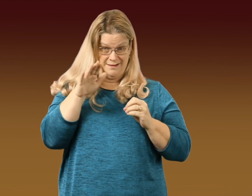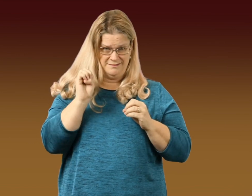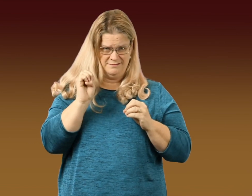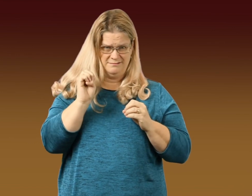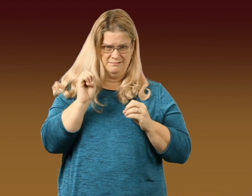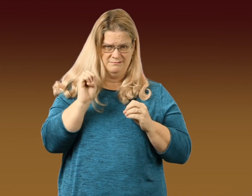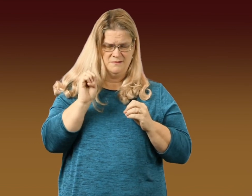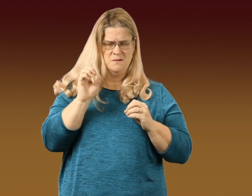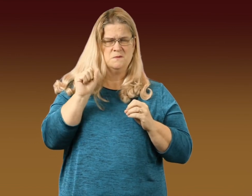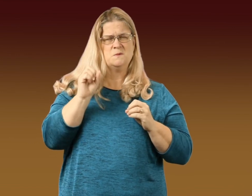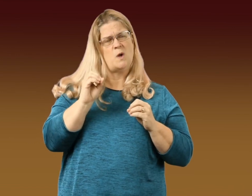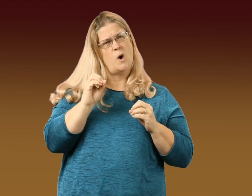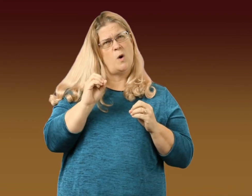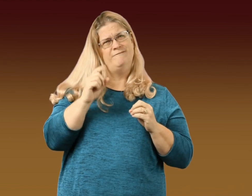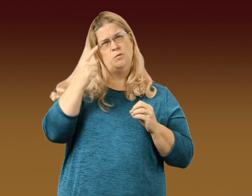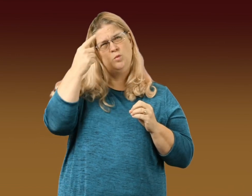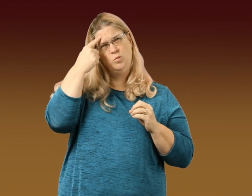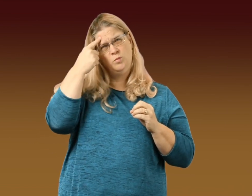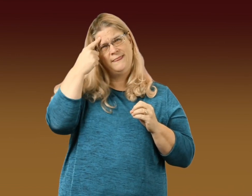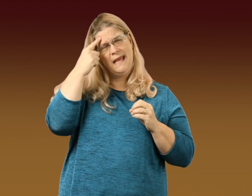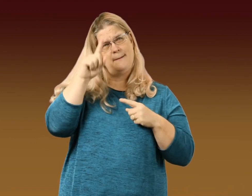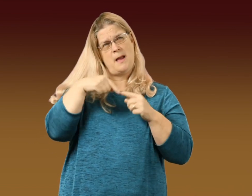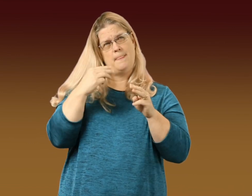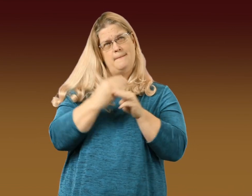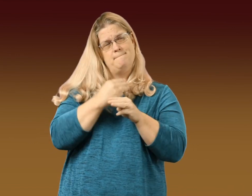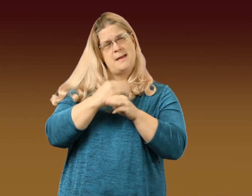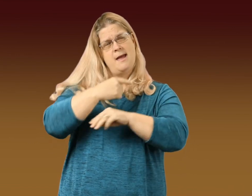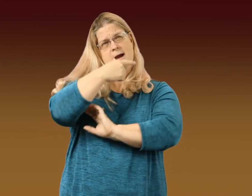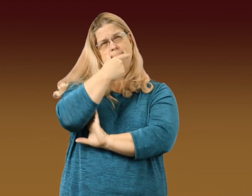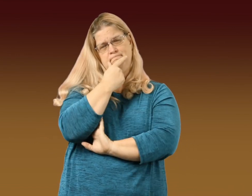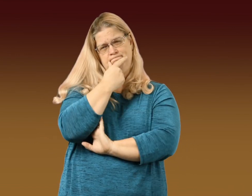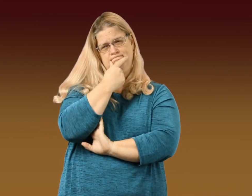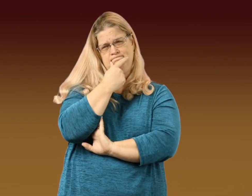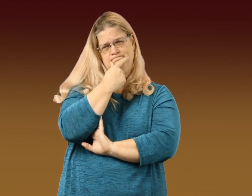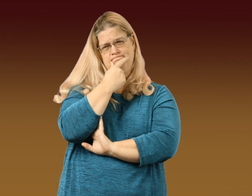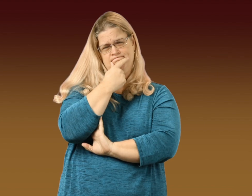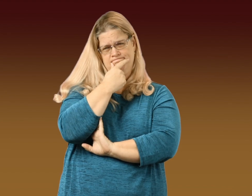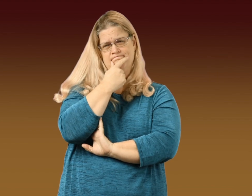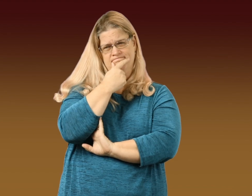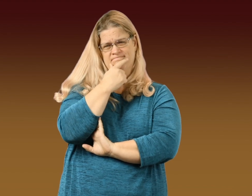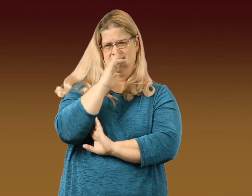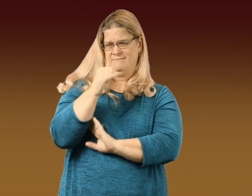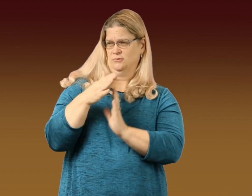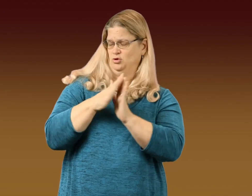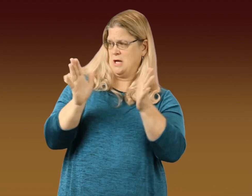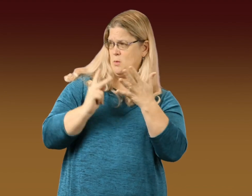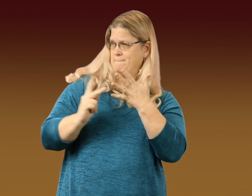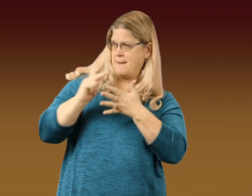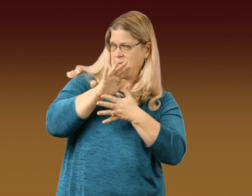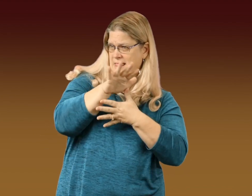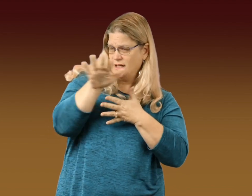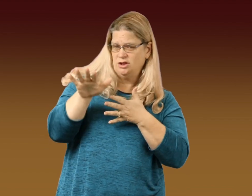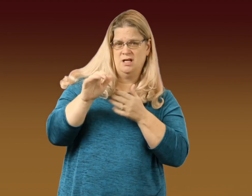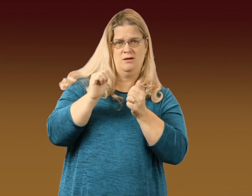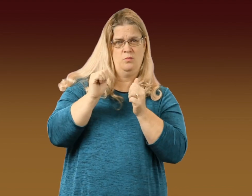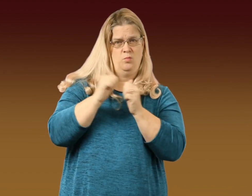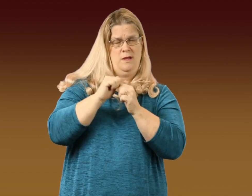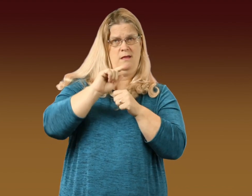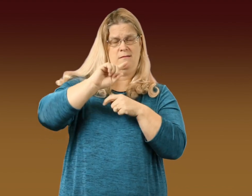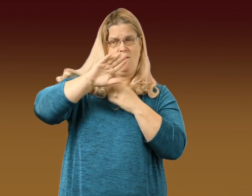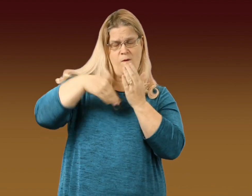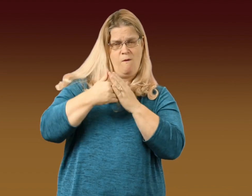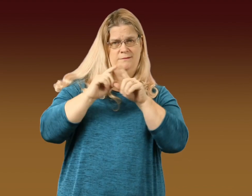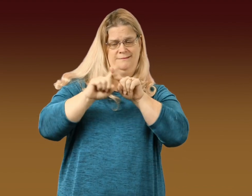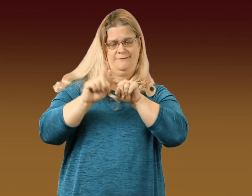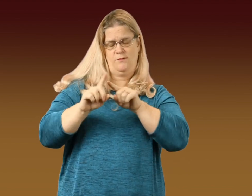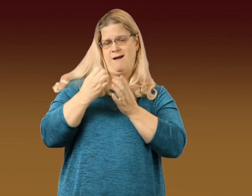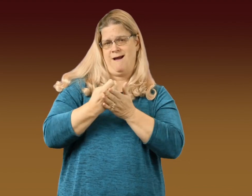So if you were to figure out the math on the general population of all the economic classes,